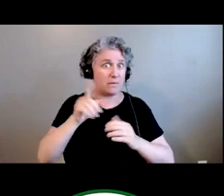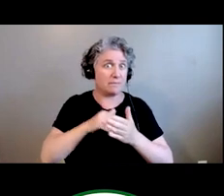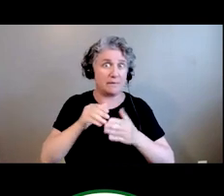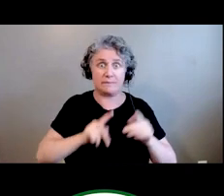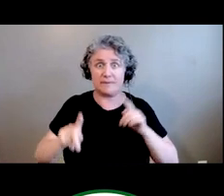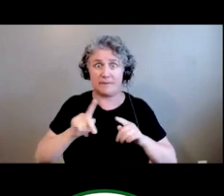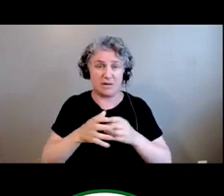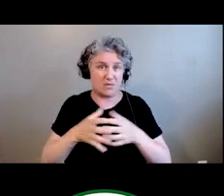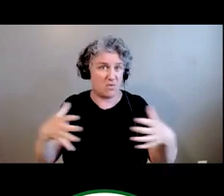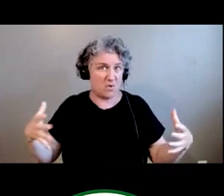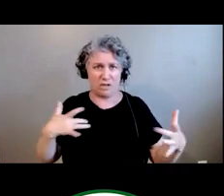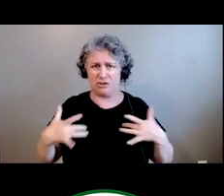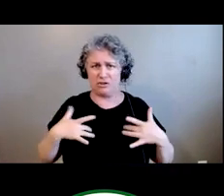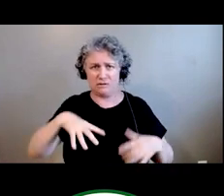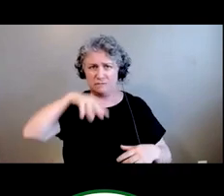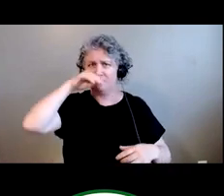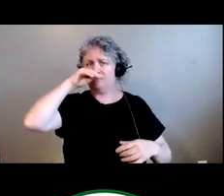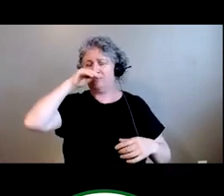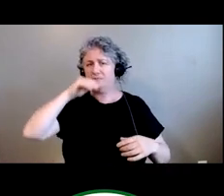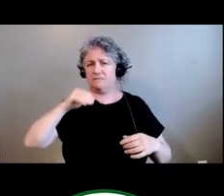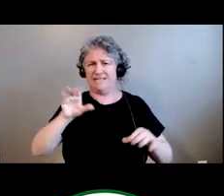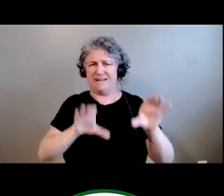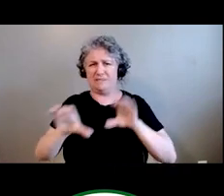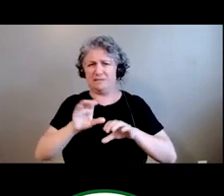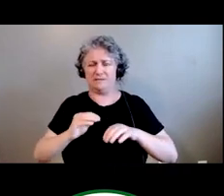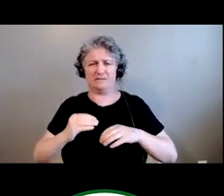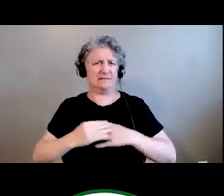that are that are often used in parts perhaps.